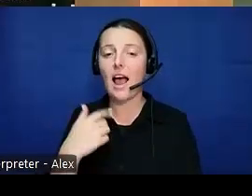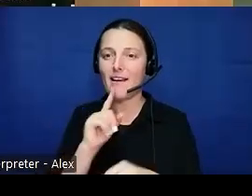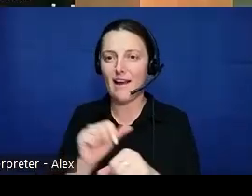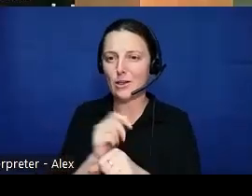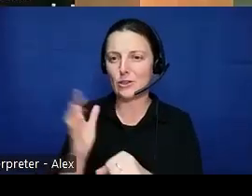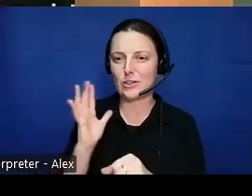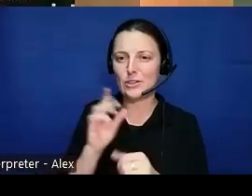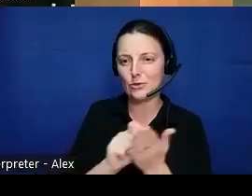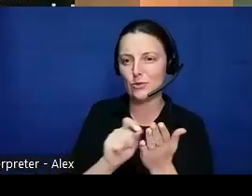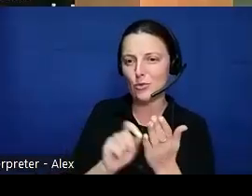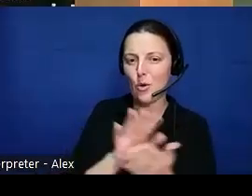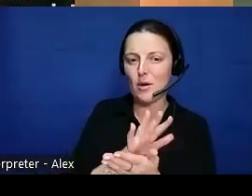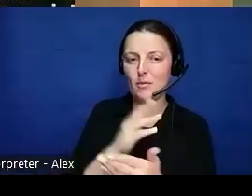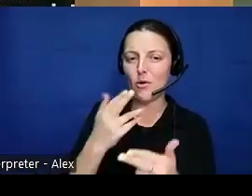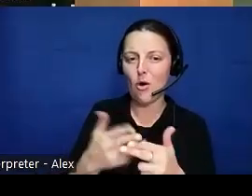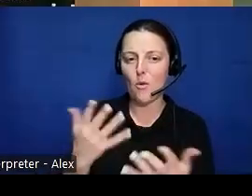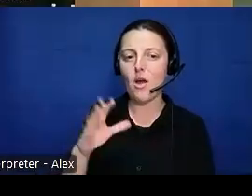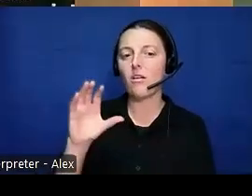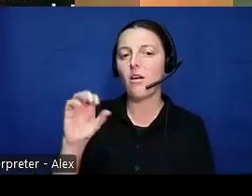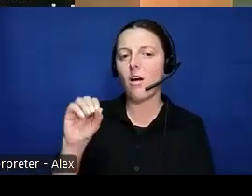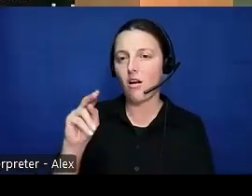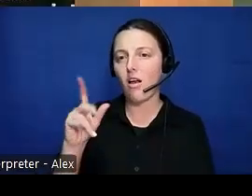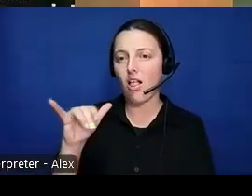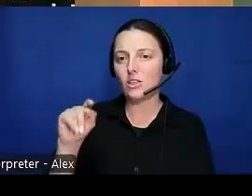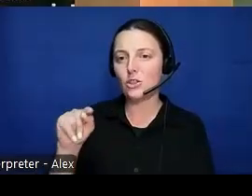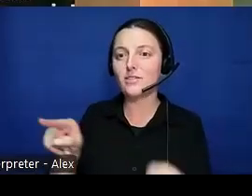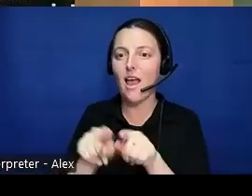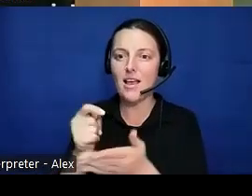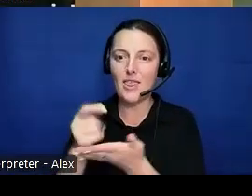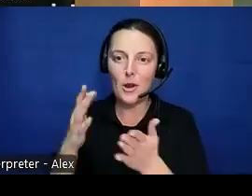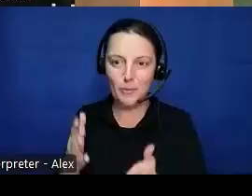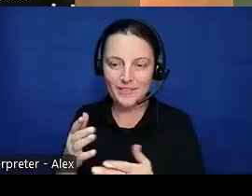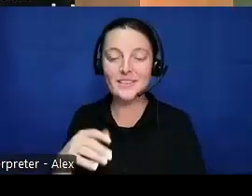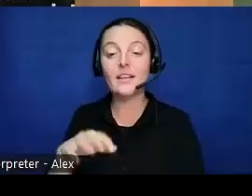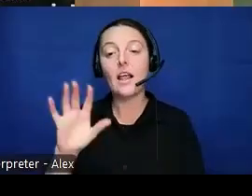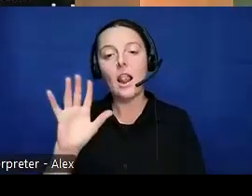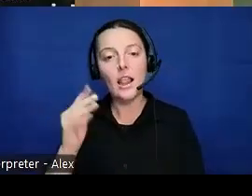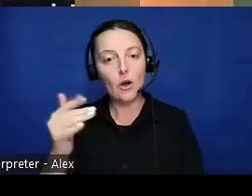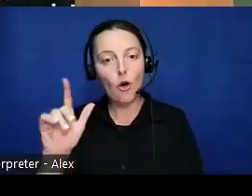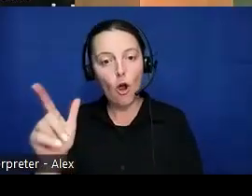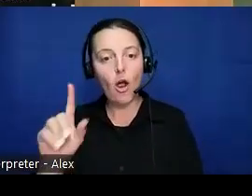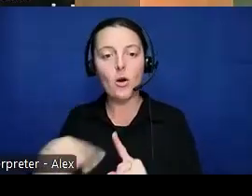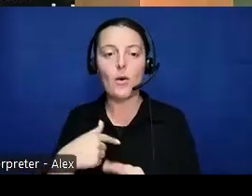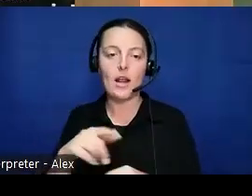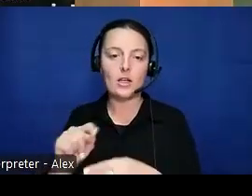training in psychiatry later on to do a research fellowship and a CL fellowship I said you know I